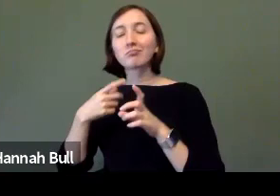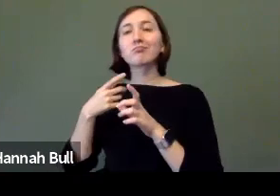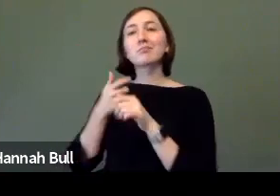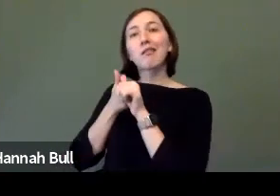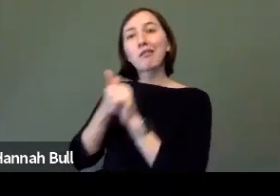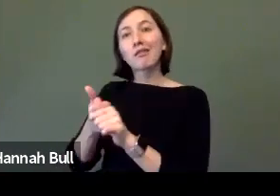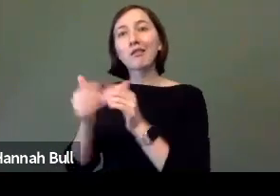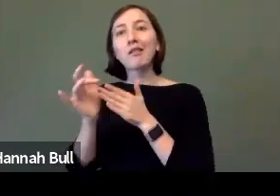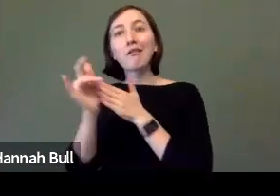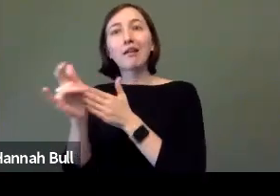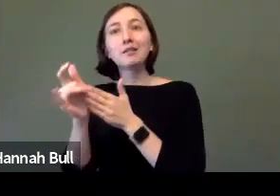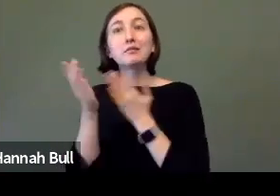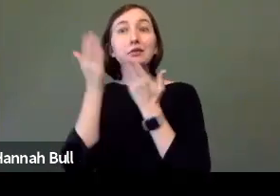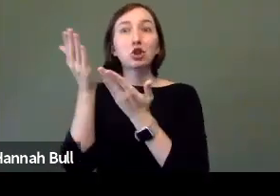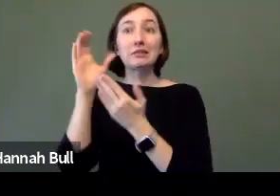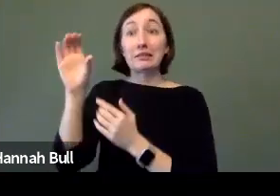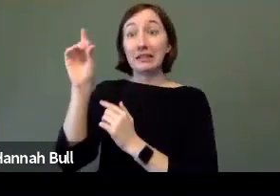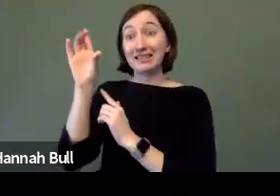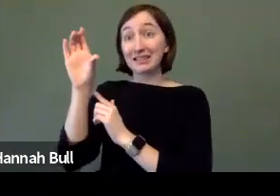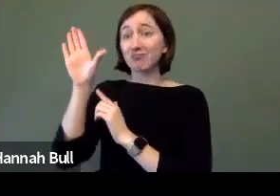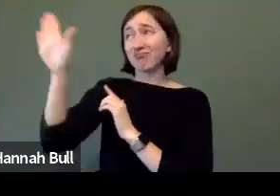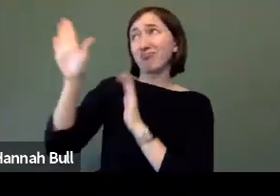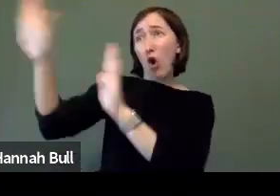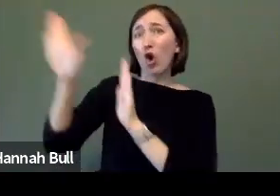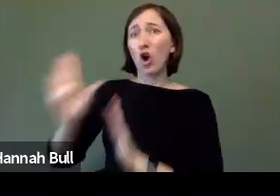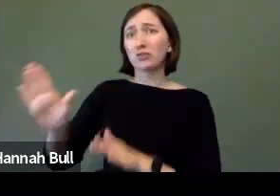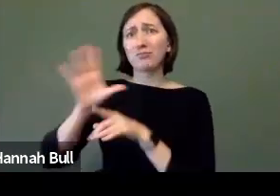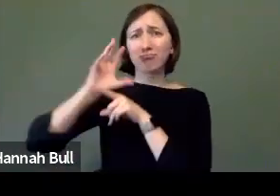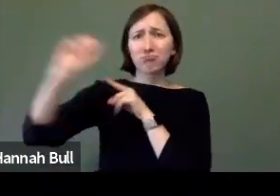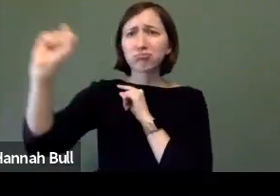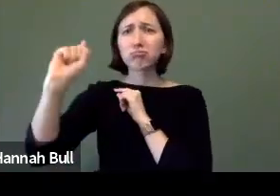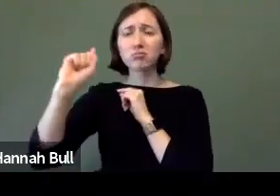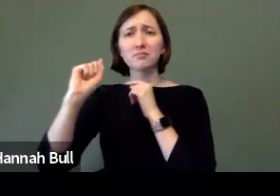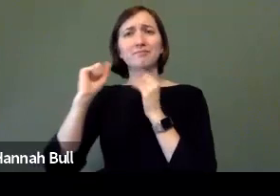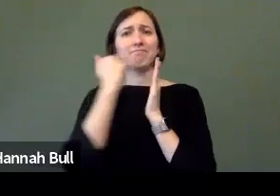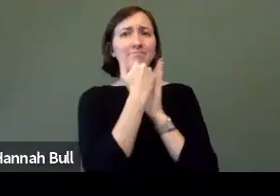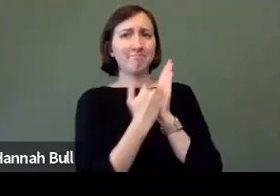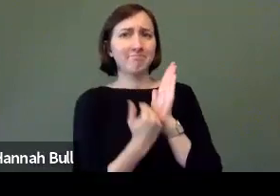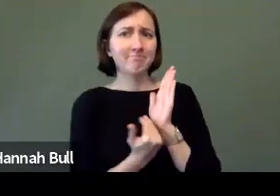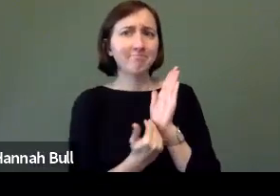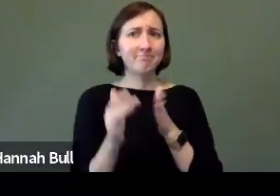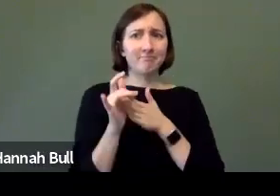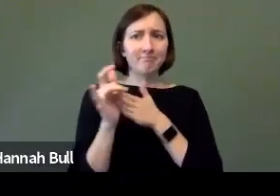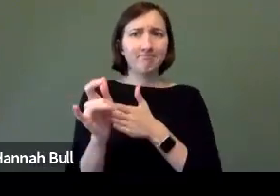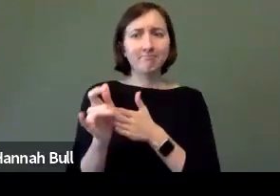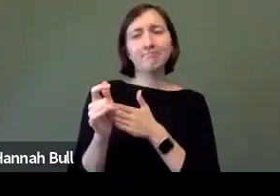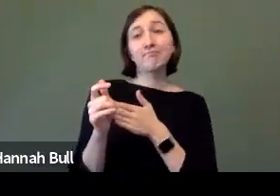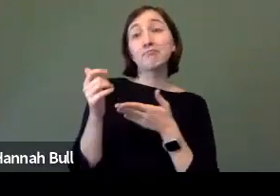because there's such excellent guidance there and continues to move the whole conversation and keep us up to date.